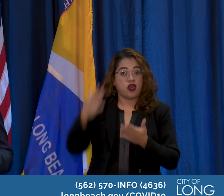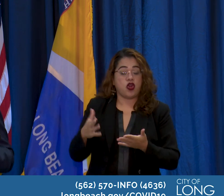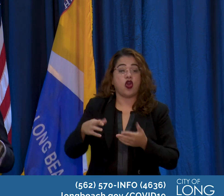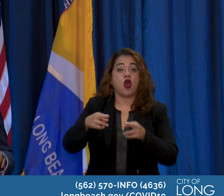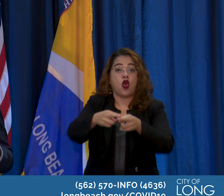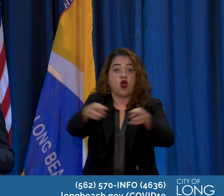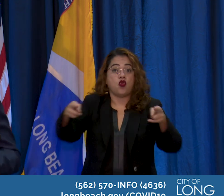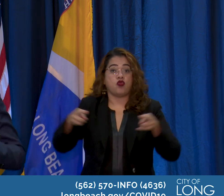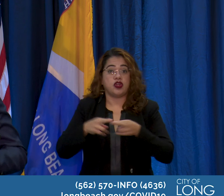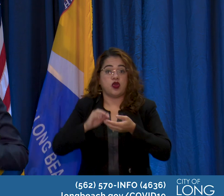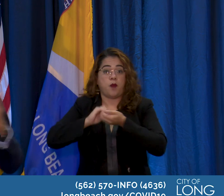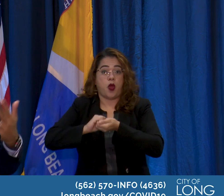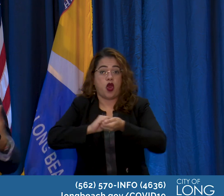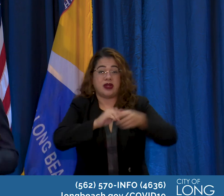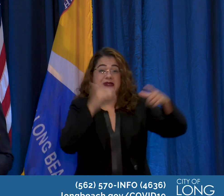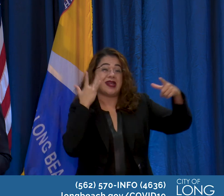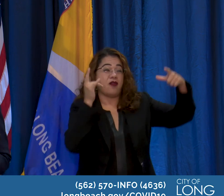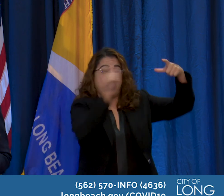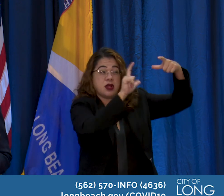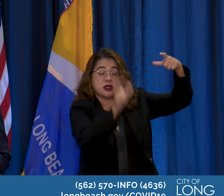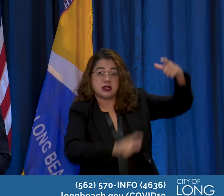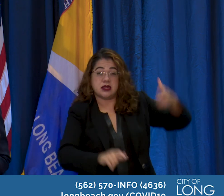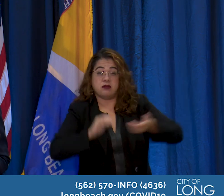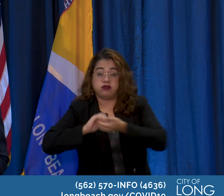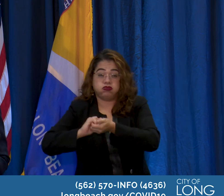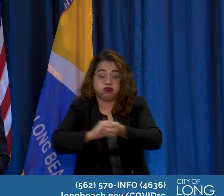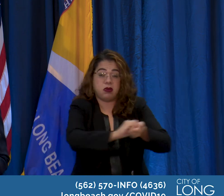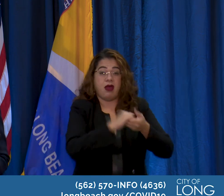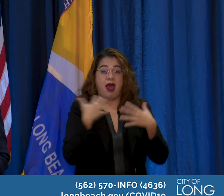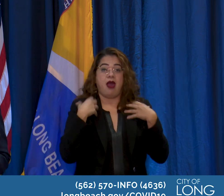our Health department here locally and departments across the state.